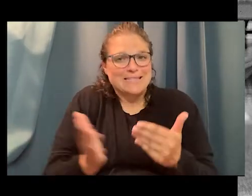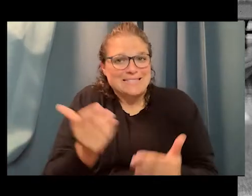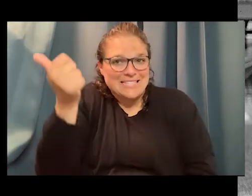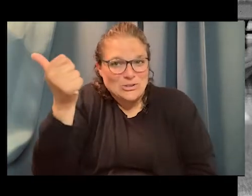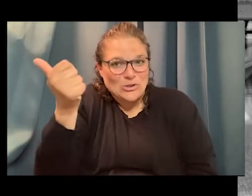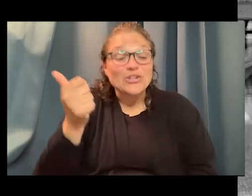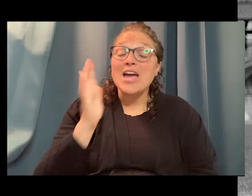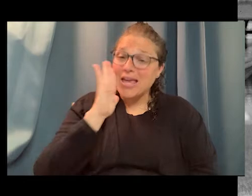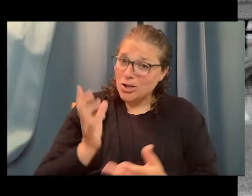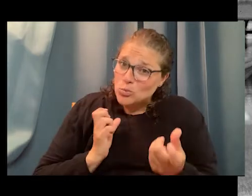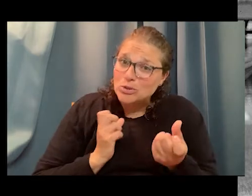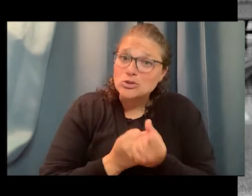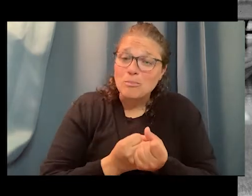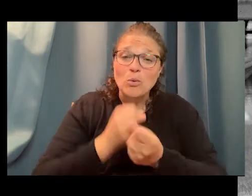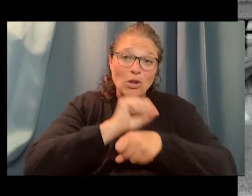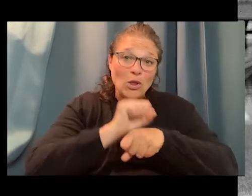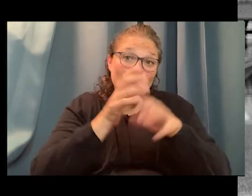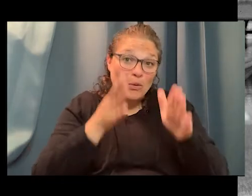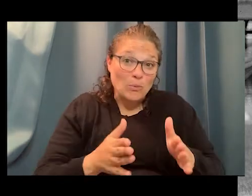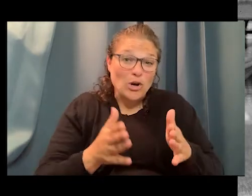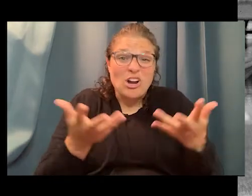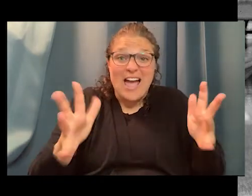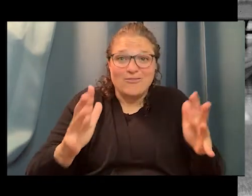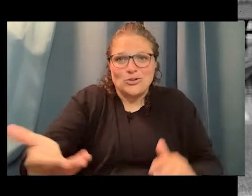who can even support the employee after the hire.